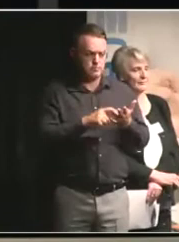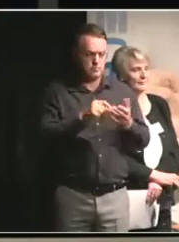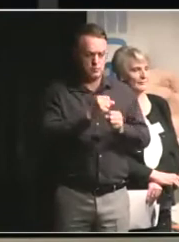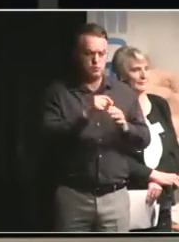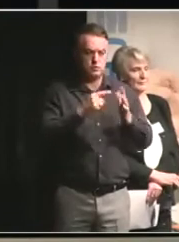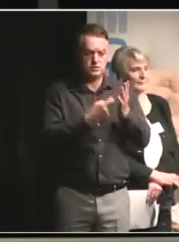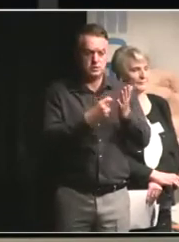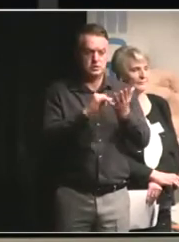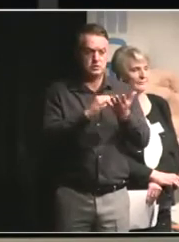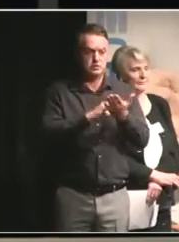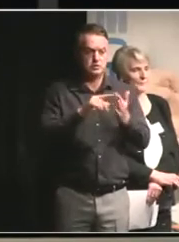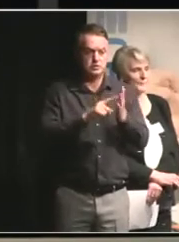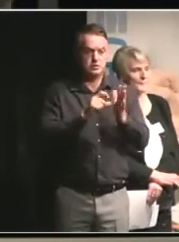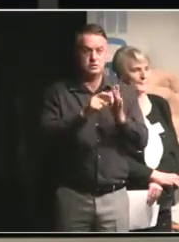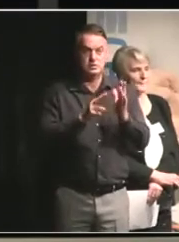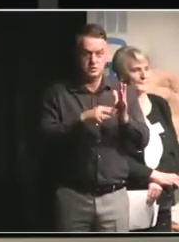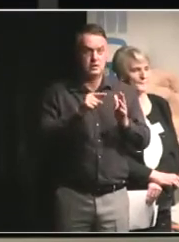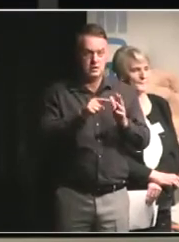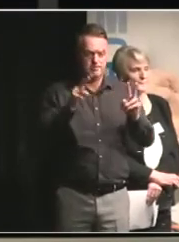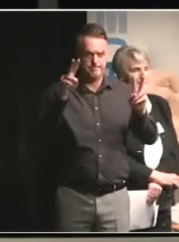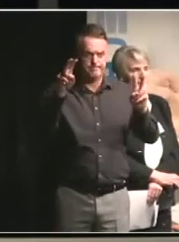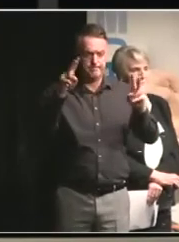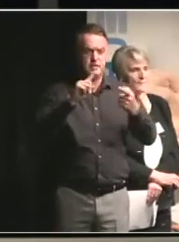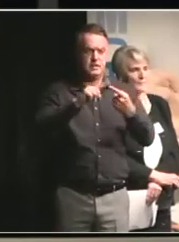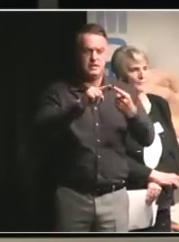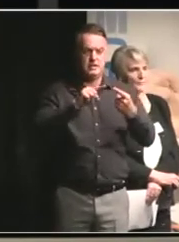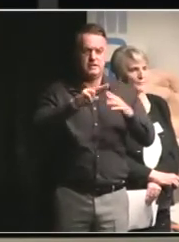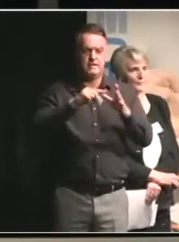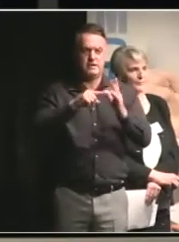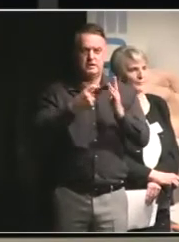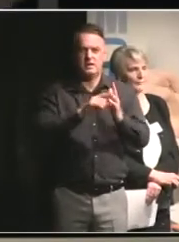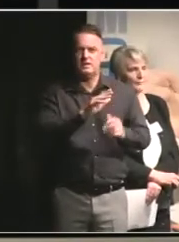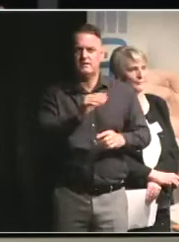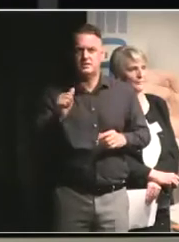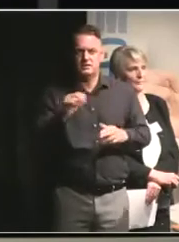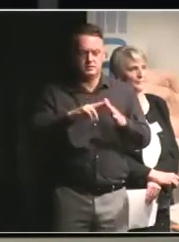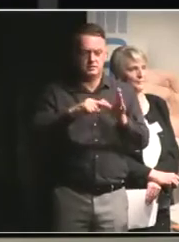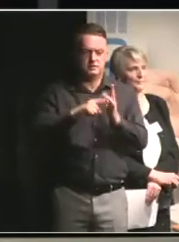came up with this concept called E-factor. It's an efficiency factor. In different industry sectors